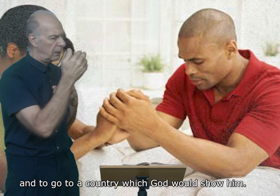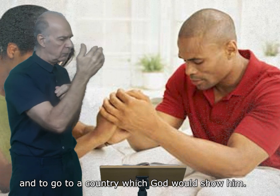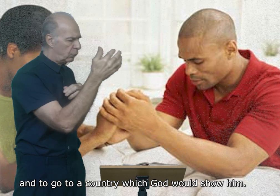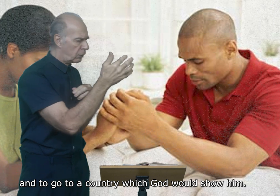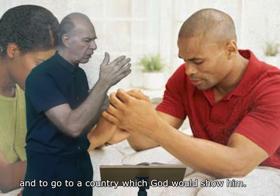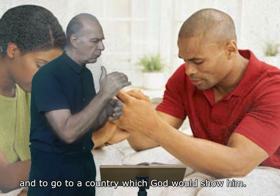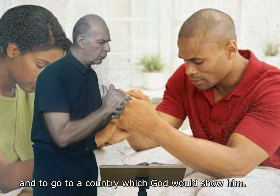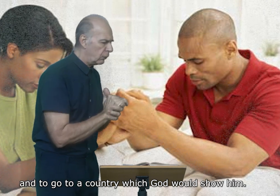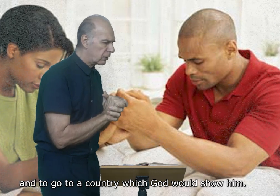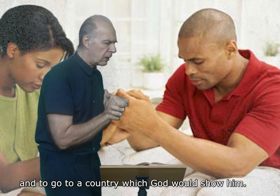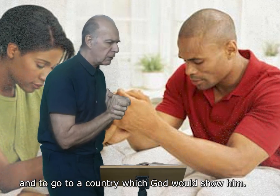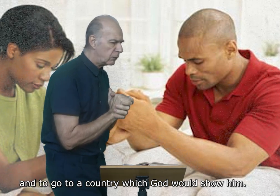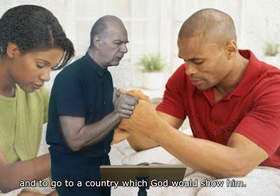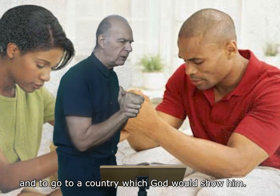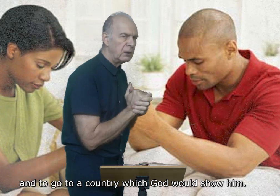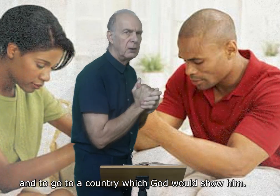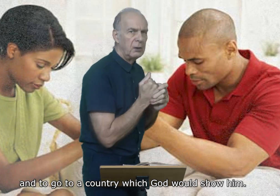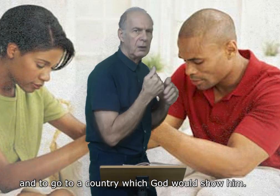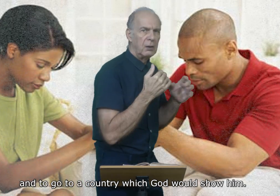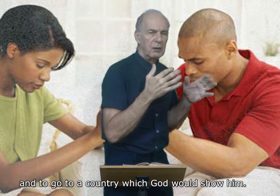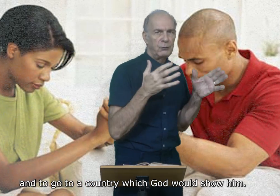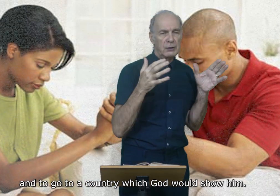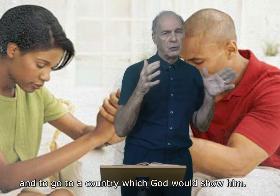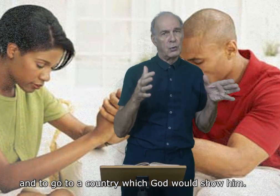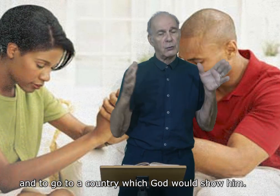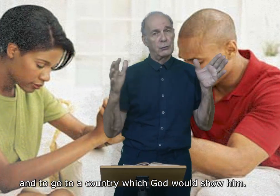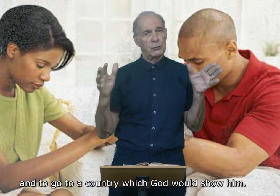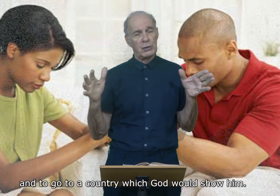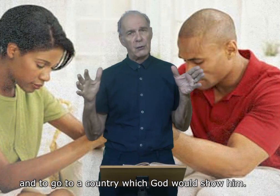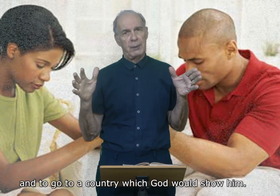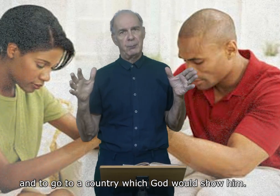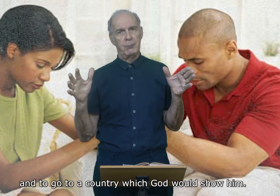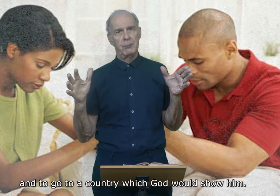and to go to a country which God would show him.